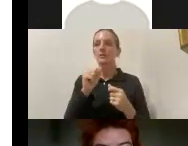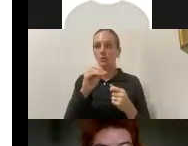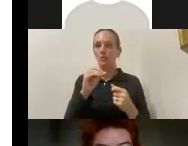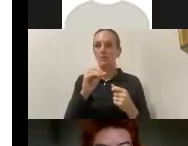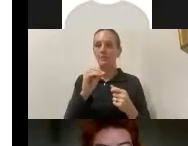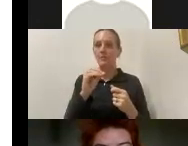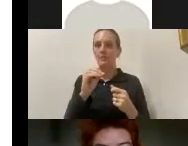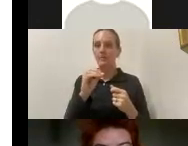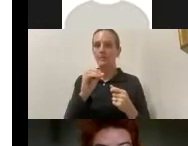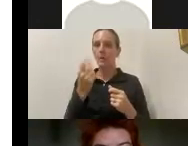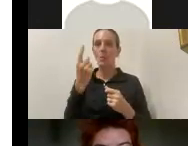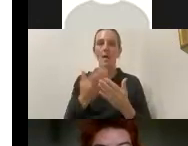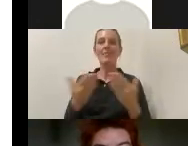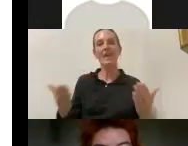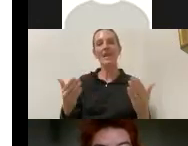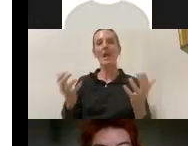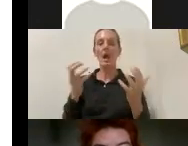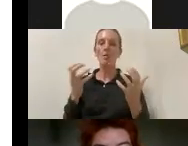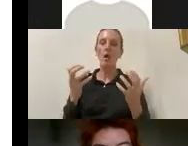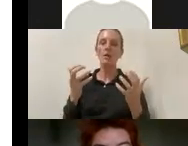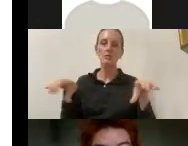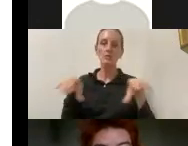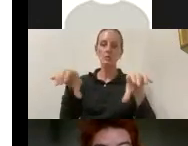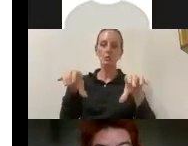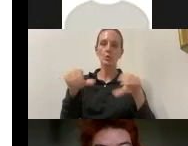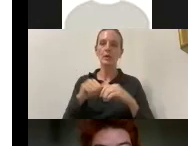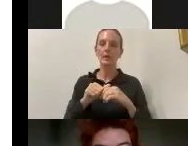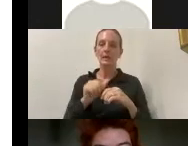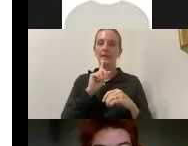is becoming a bit different with how fires are spreading around.